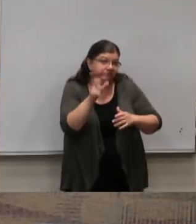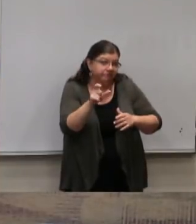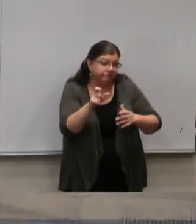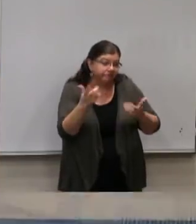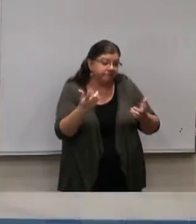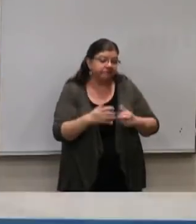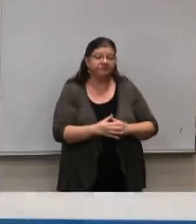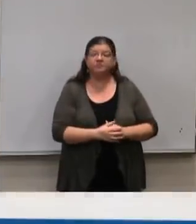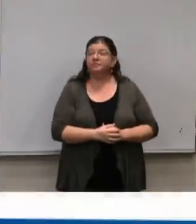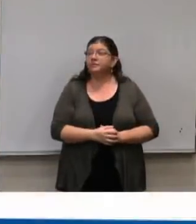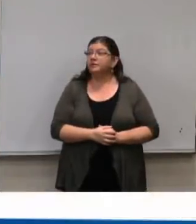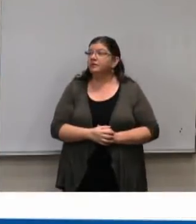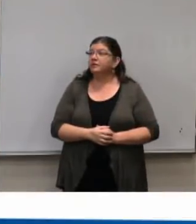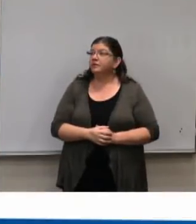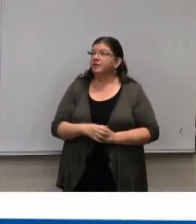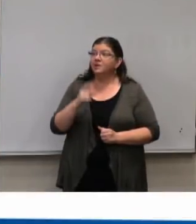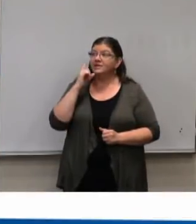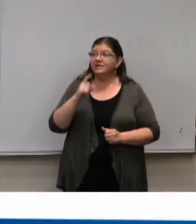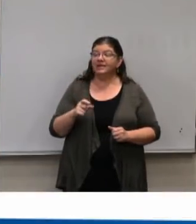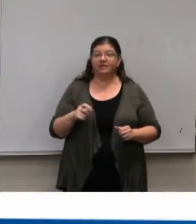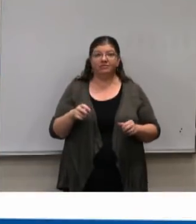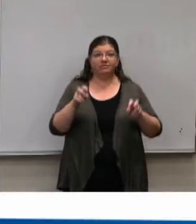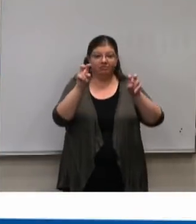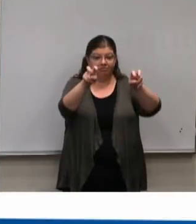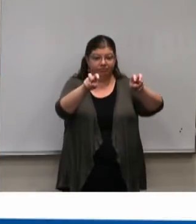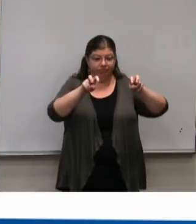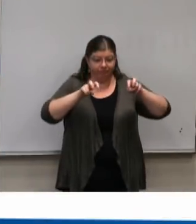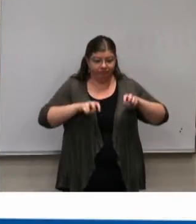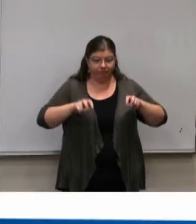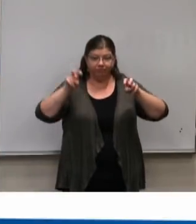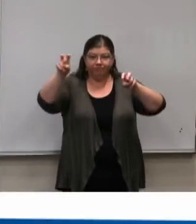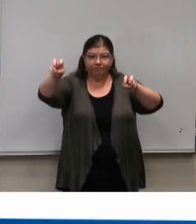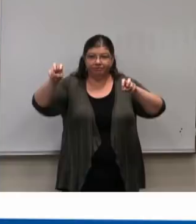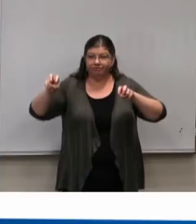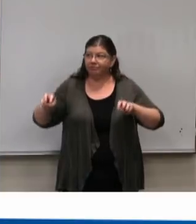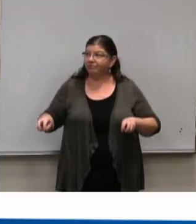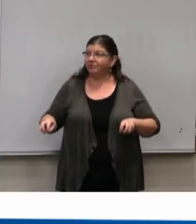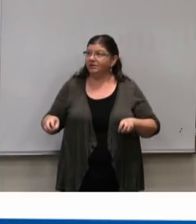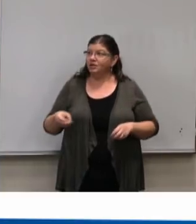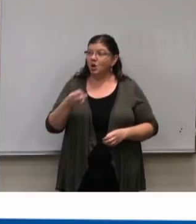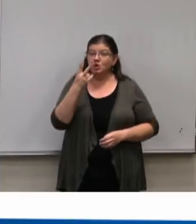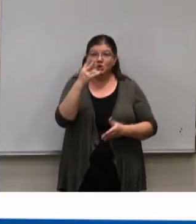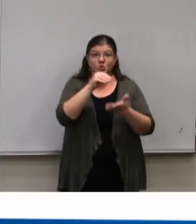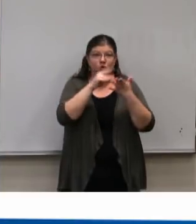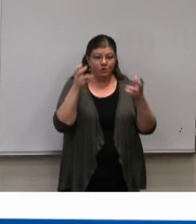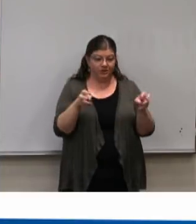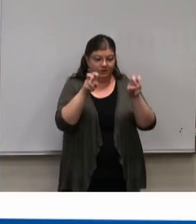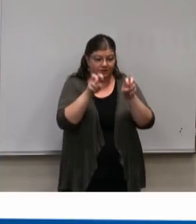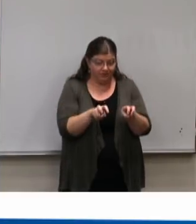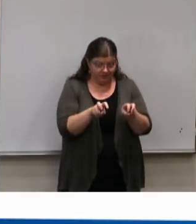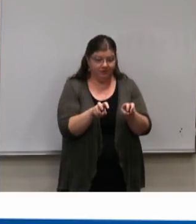But you can see the rows of two-by-two, yes right, so two students literally sitting in desks that butt